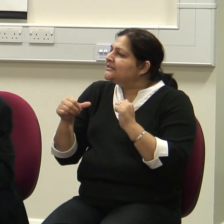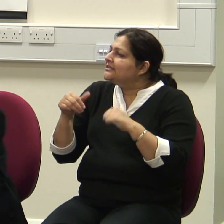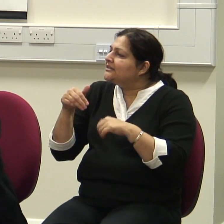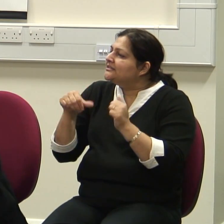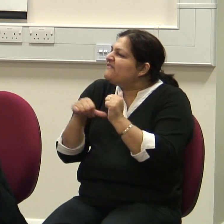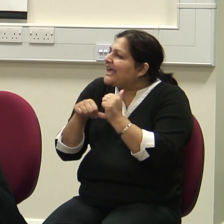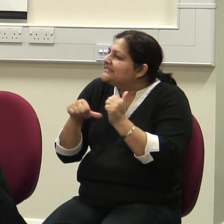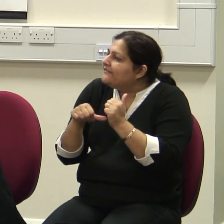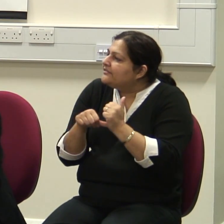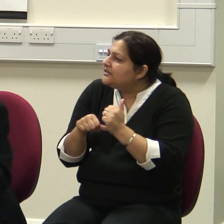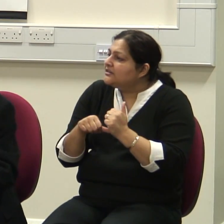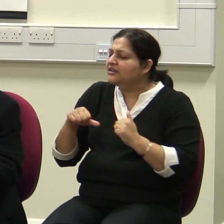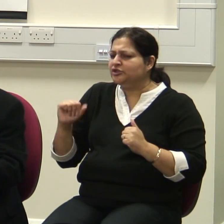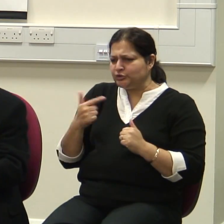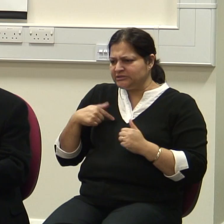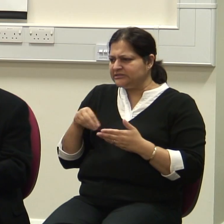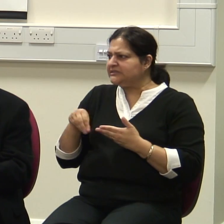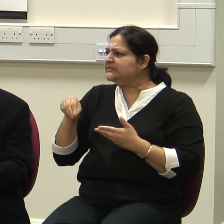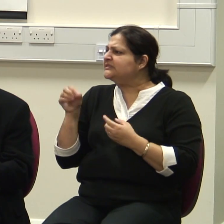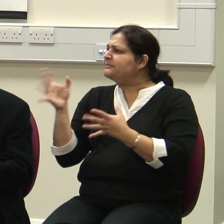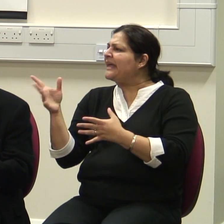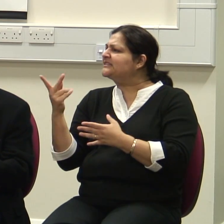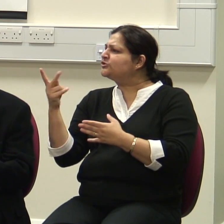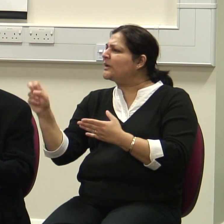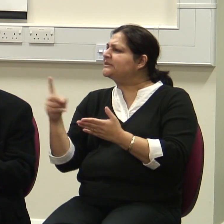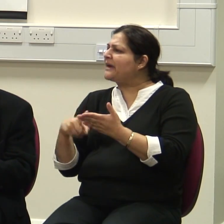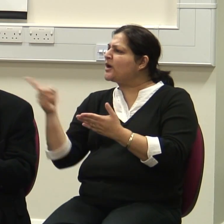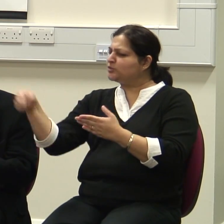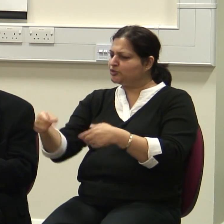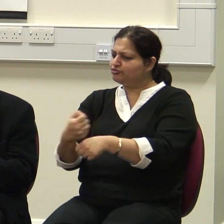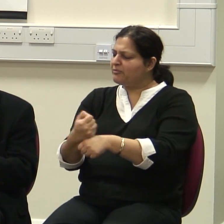spend twenty pounds repairing it or getting a new one may depend on the opinion of an